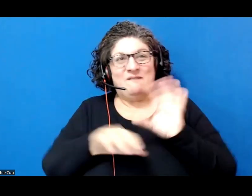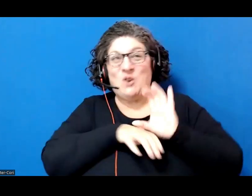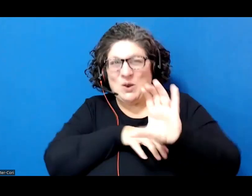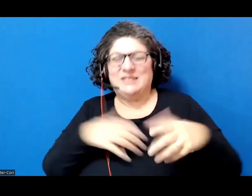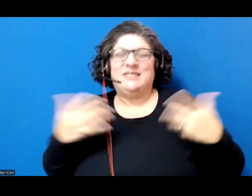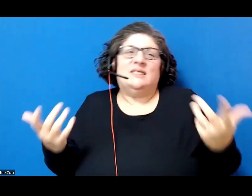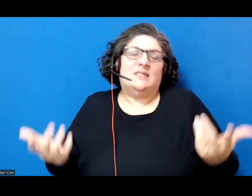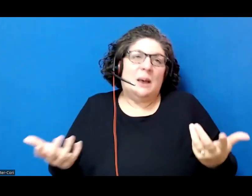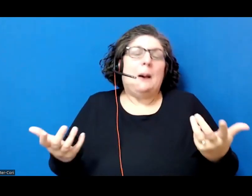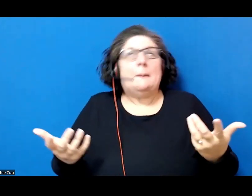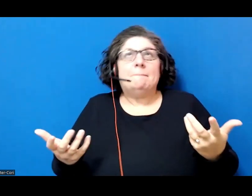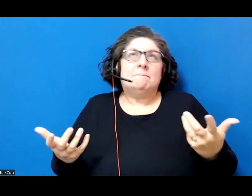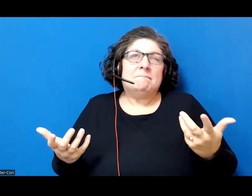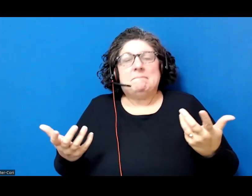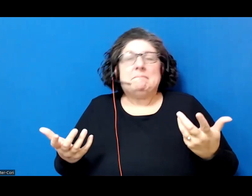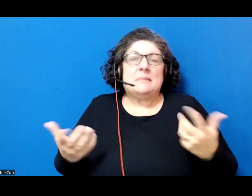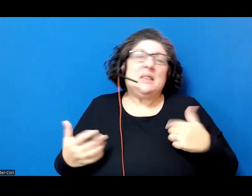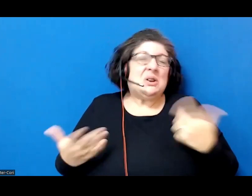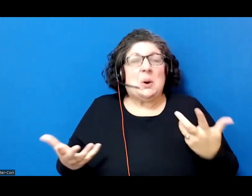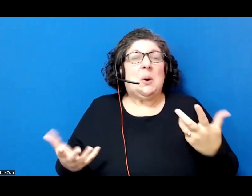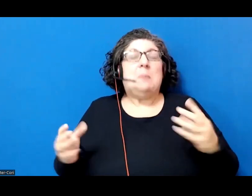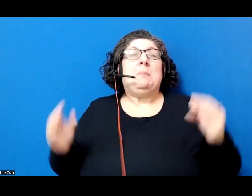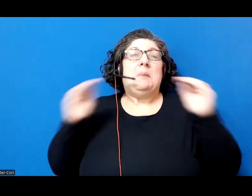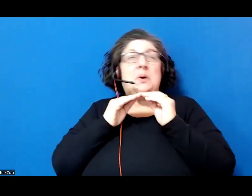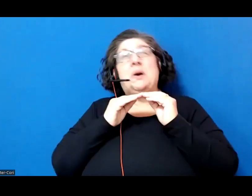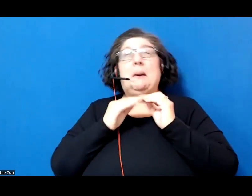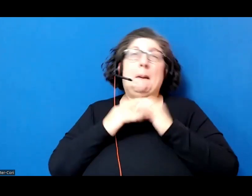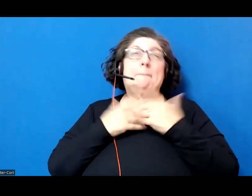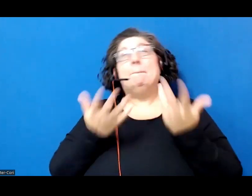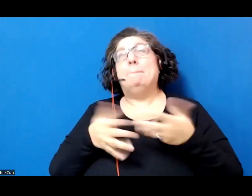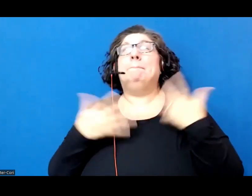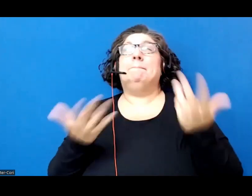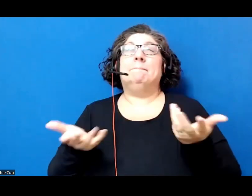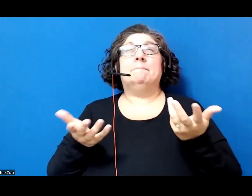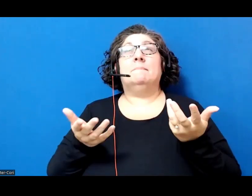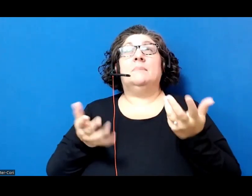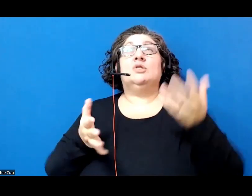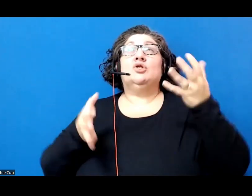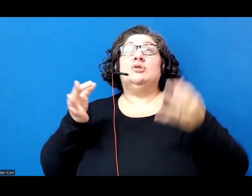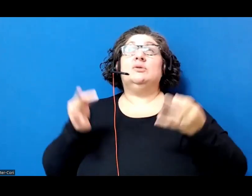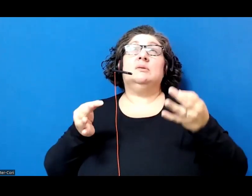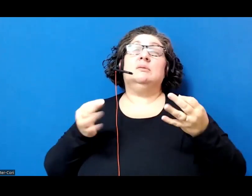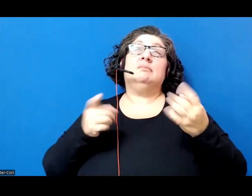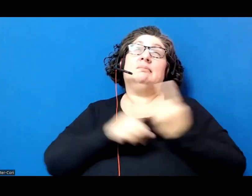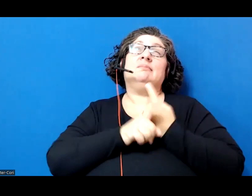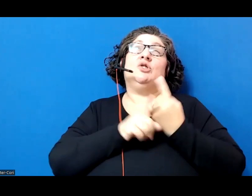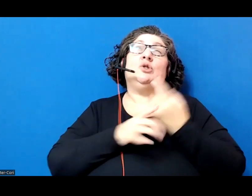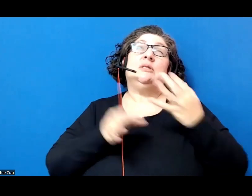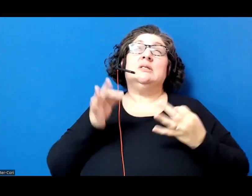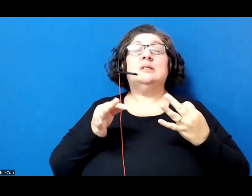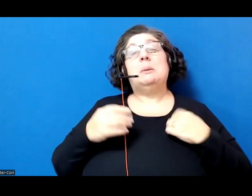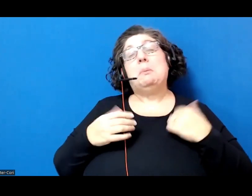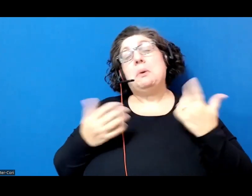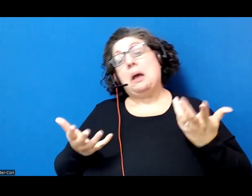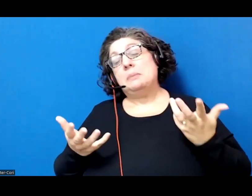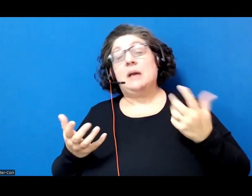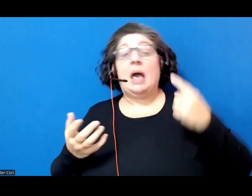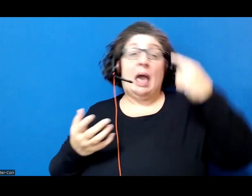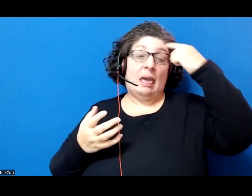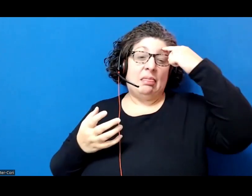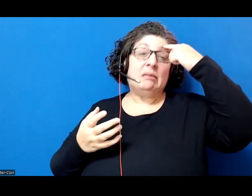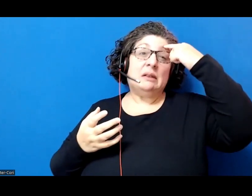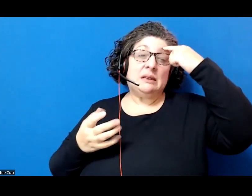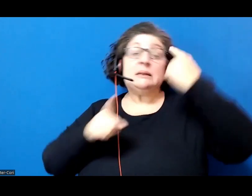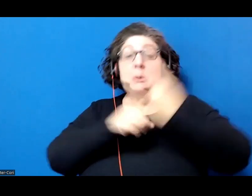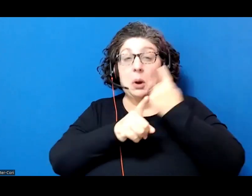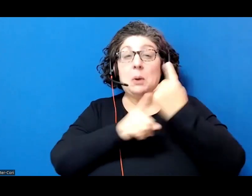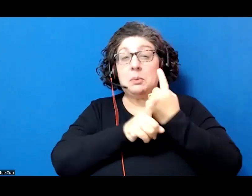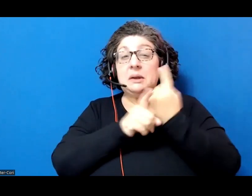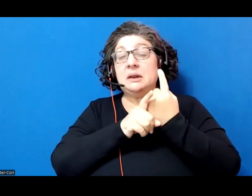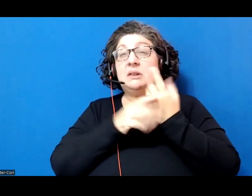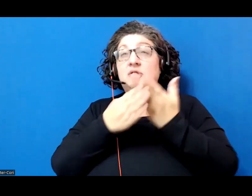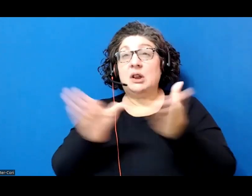And more judicially perhaps, I think it is appropriate by and large to look at history